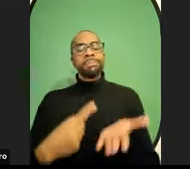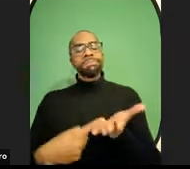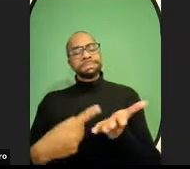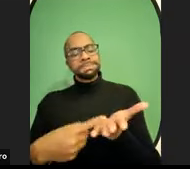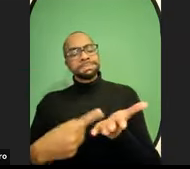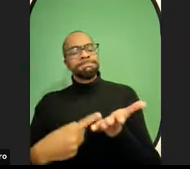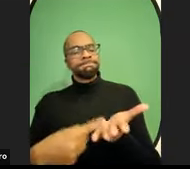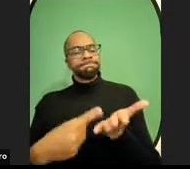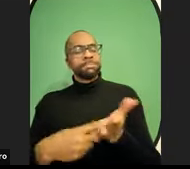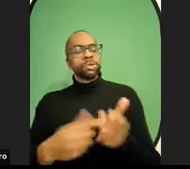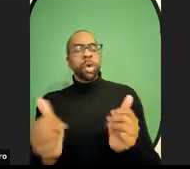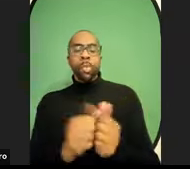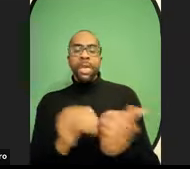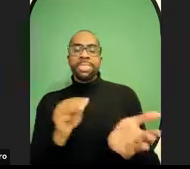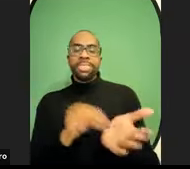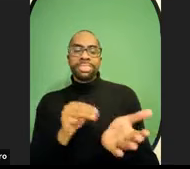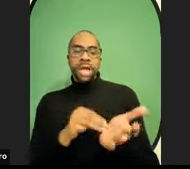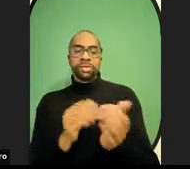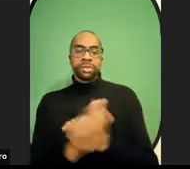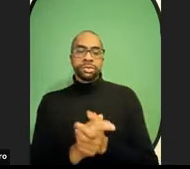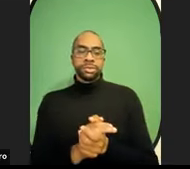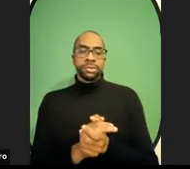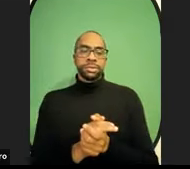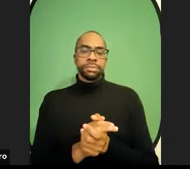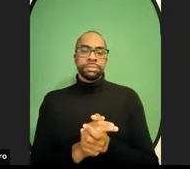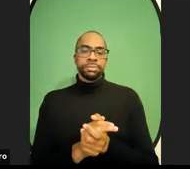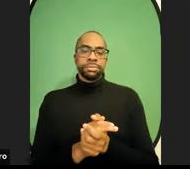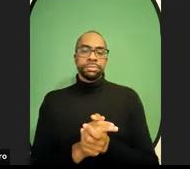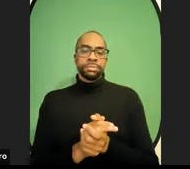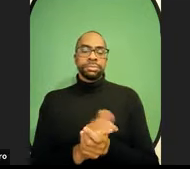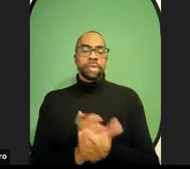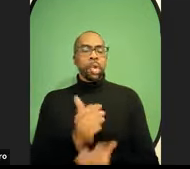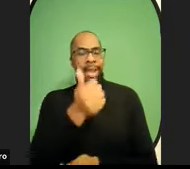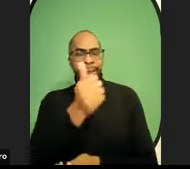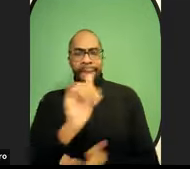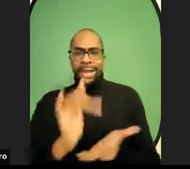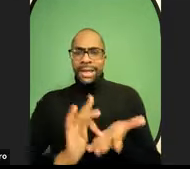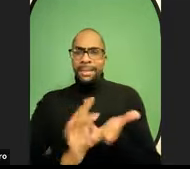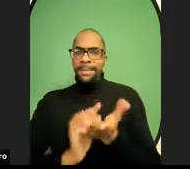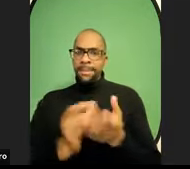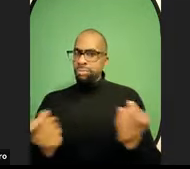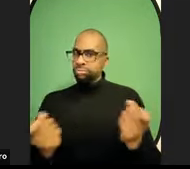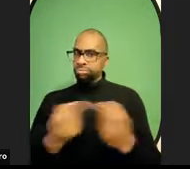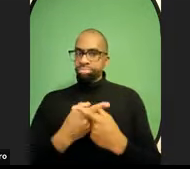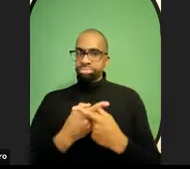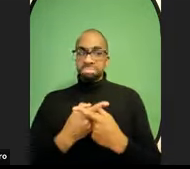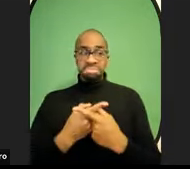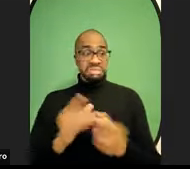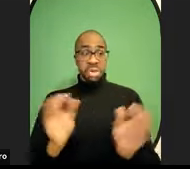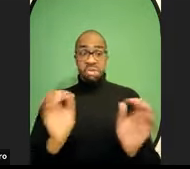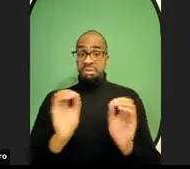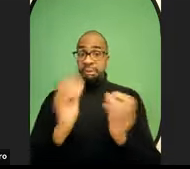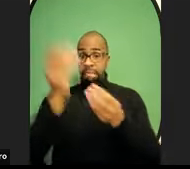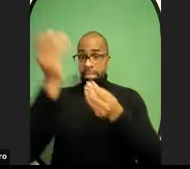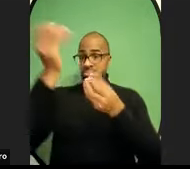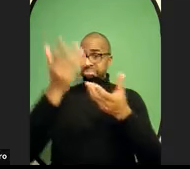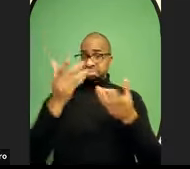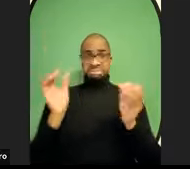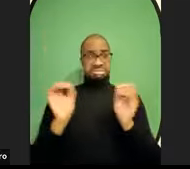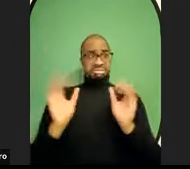a contraindications necessarily ly, it has to be discussed with your physician and then you have to put the risk benefit. it in terms of any drug interactions or had been nothing up to